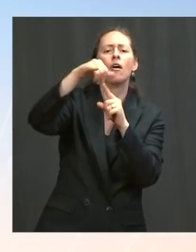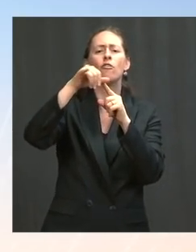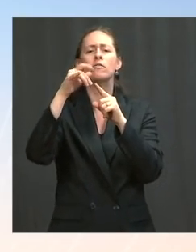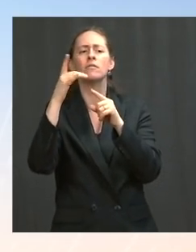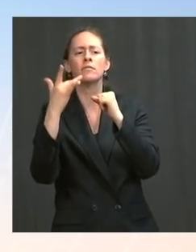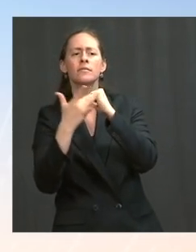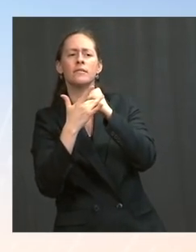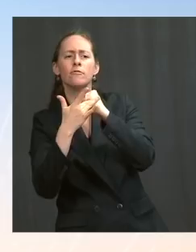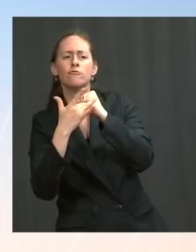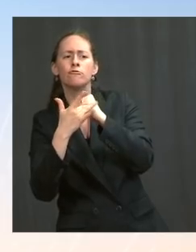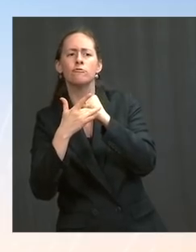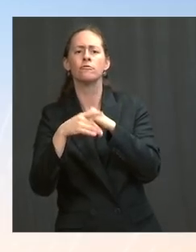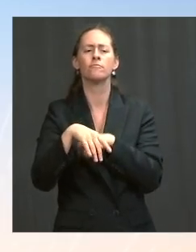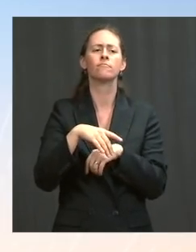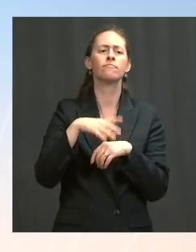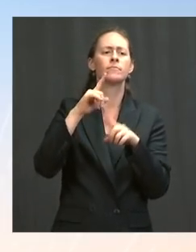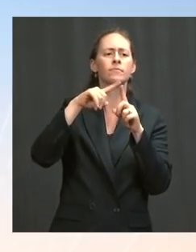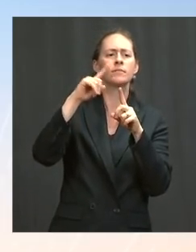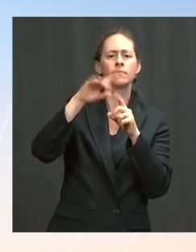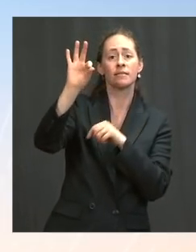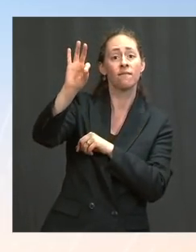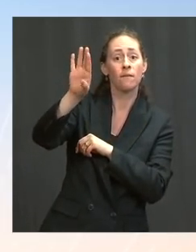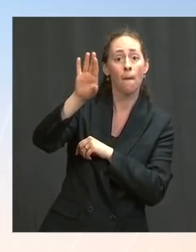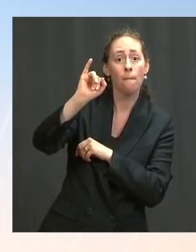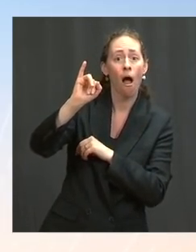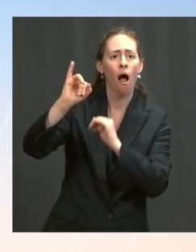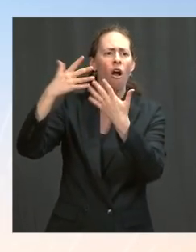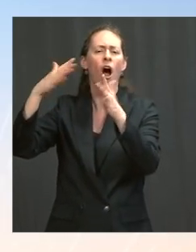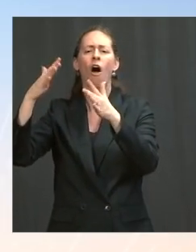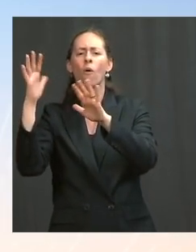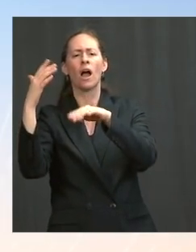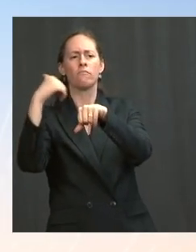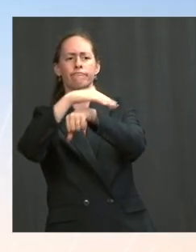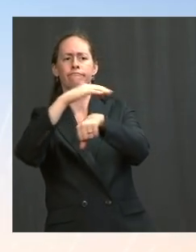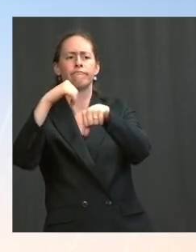they've all been deployed to Surfside, under their own authorities,